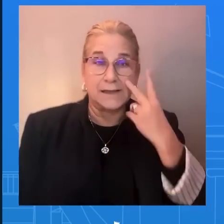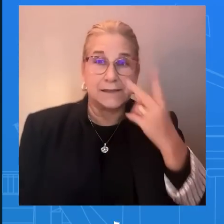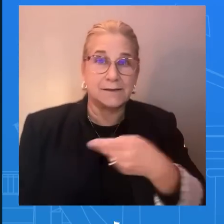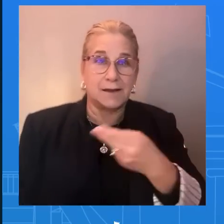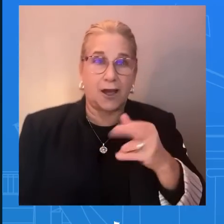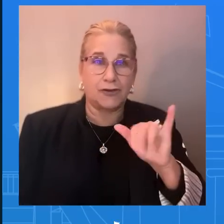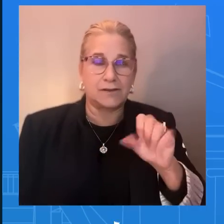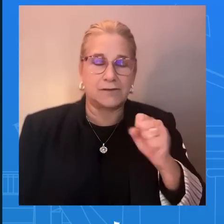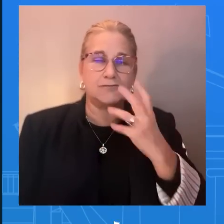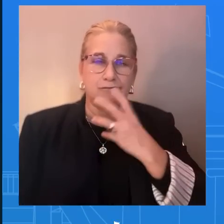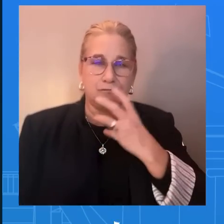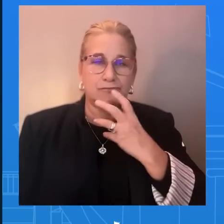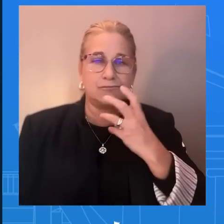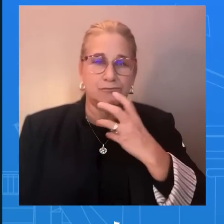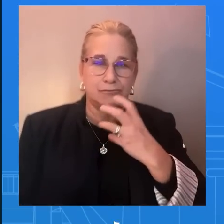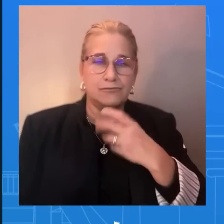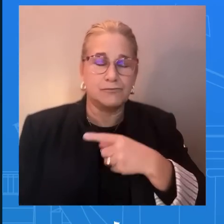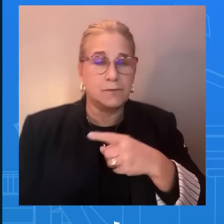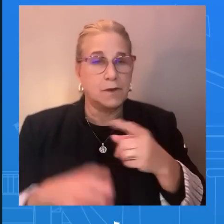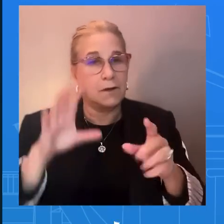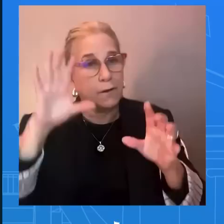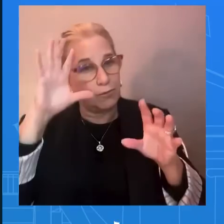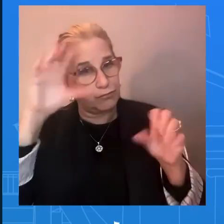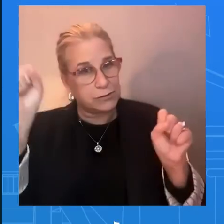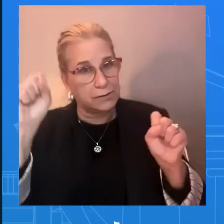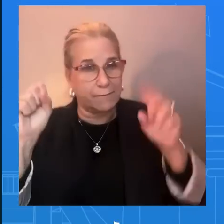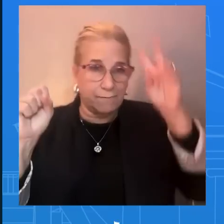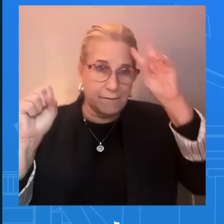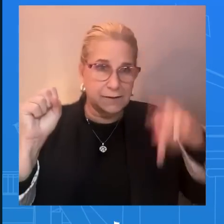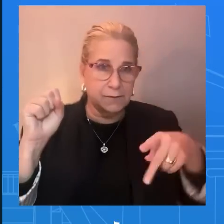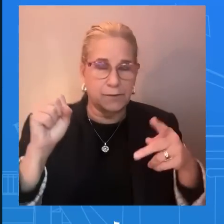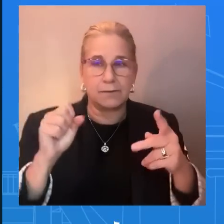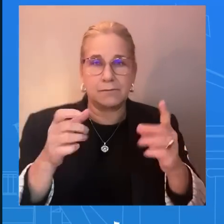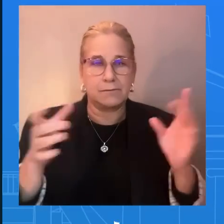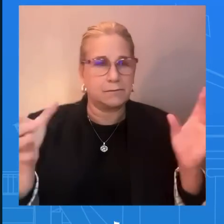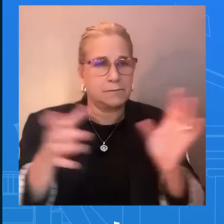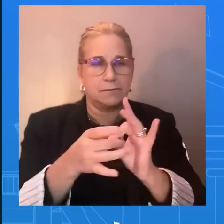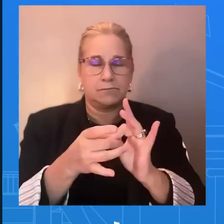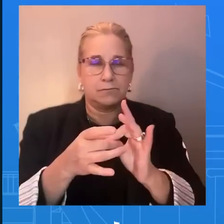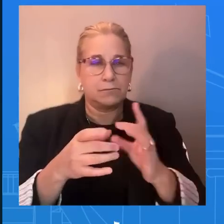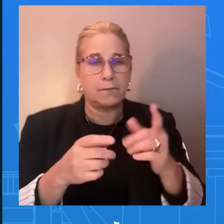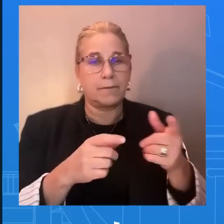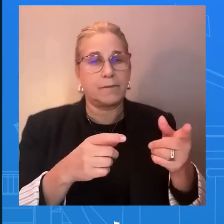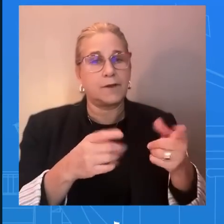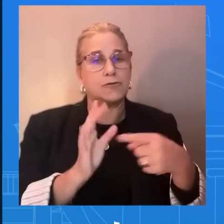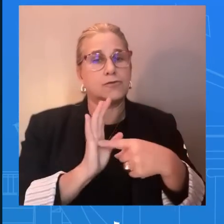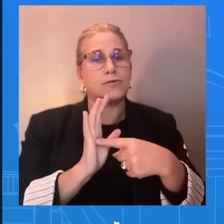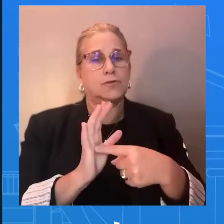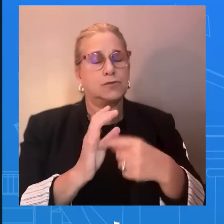who is running for president, obviously, who has been -- who has showed strength, leadership -- and that’s what this president has seen as well;